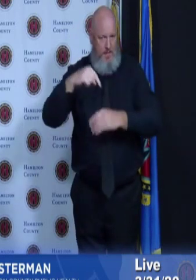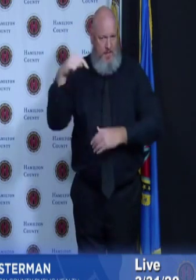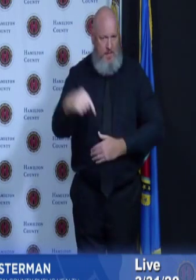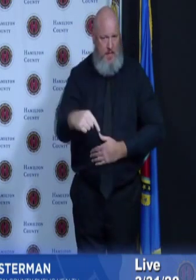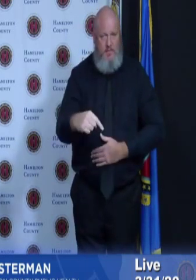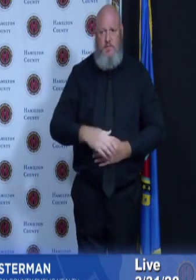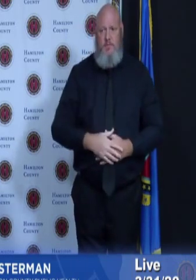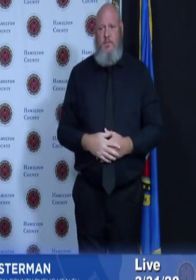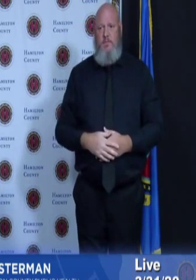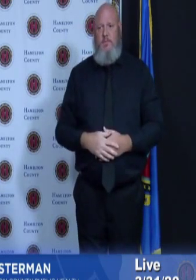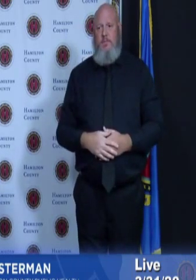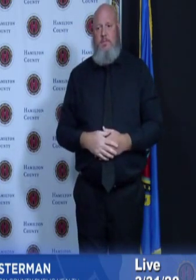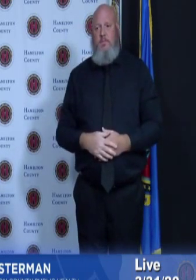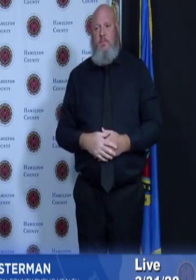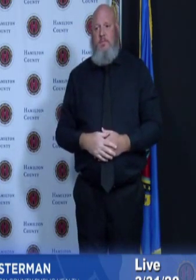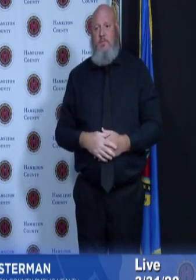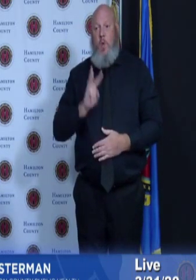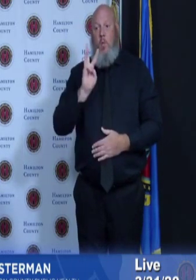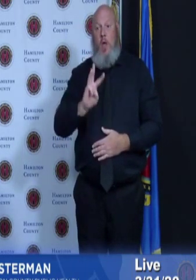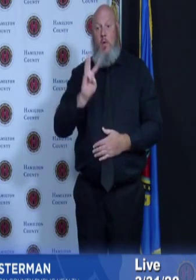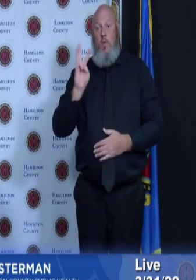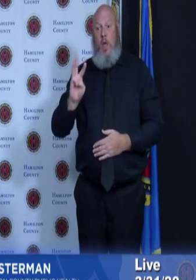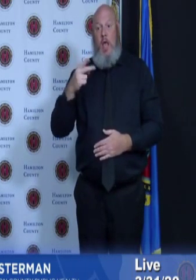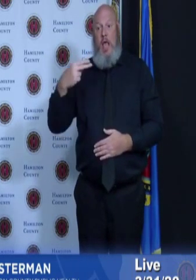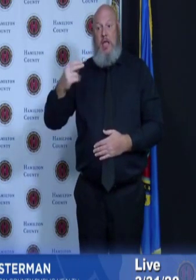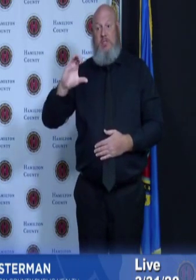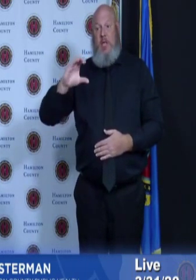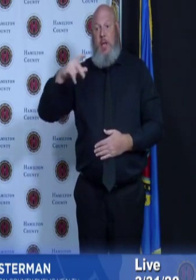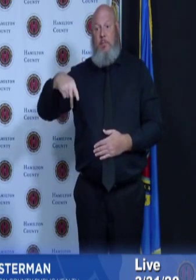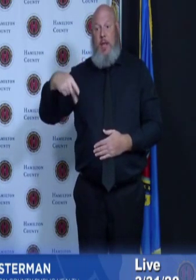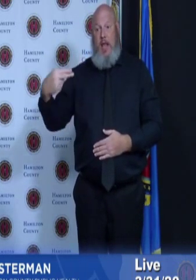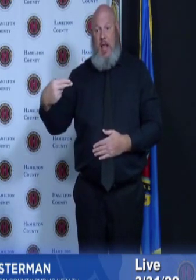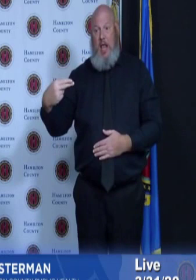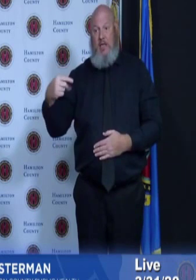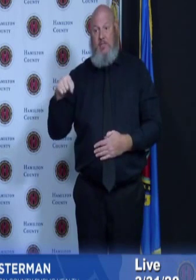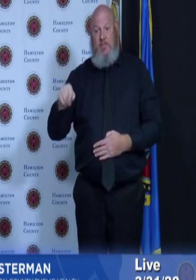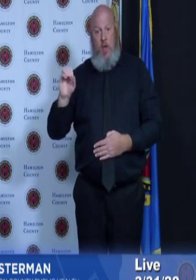state's website coronavirus.Ohio.gov please feel free also to